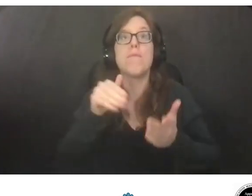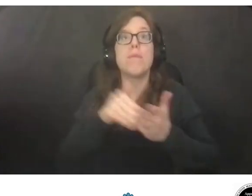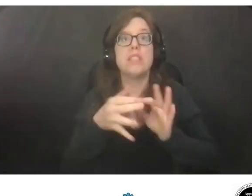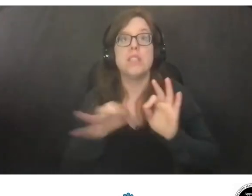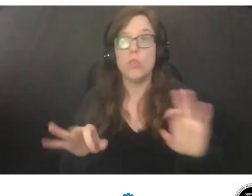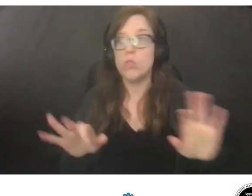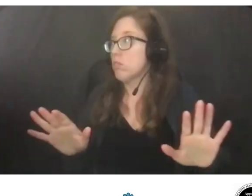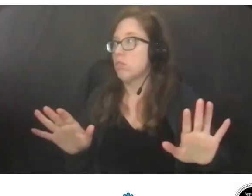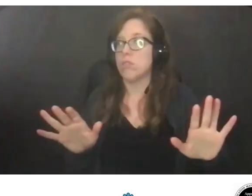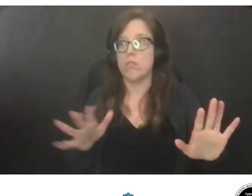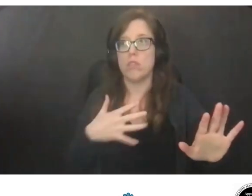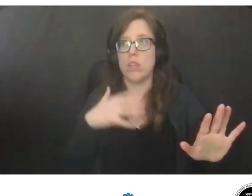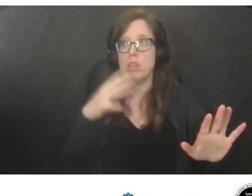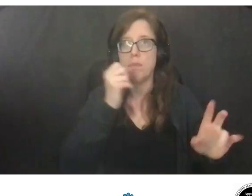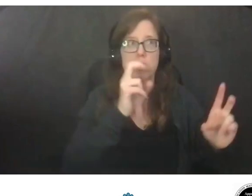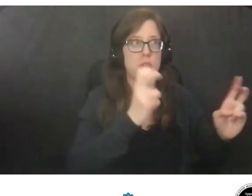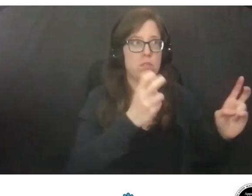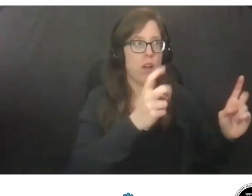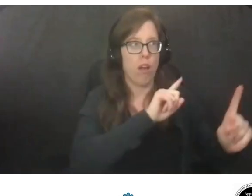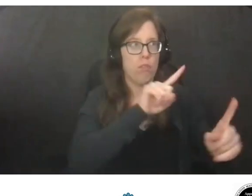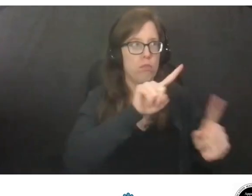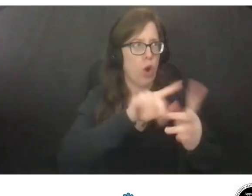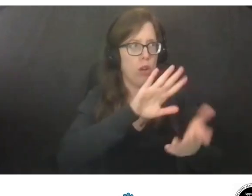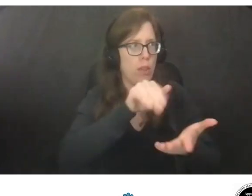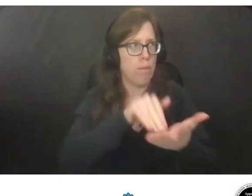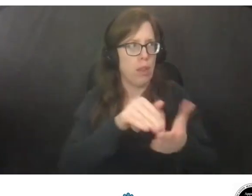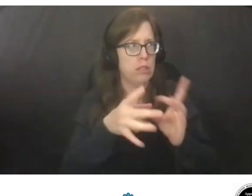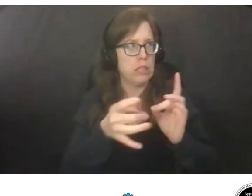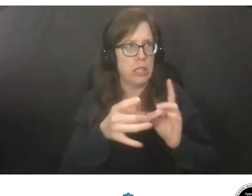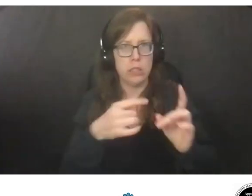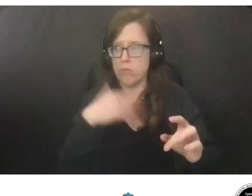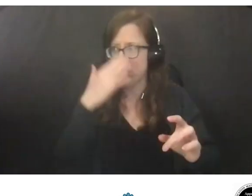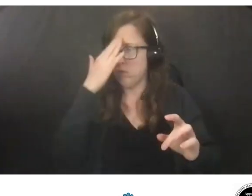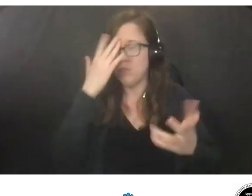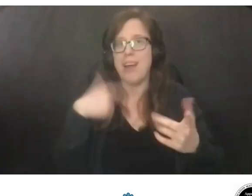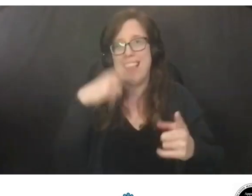sentence. And you're like, "Did I miss something? What are we talking about?" And I think for